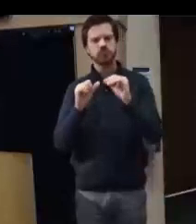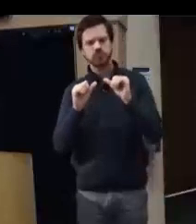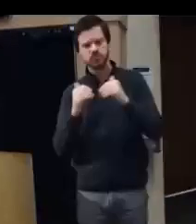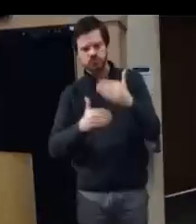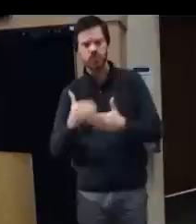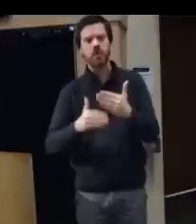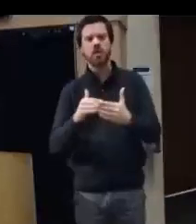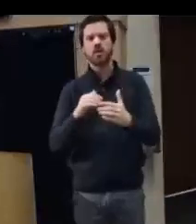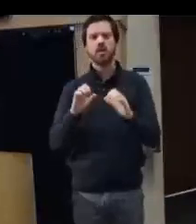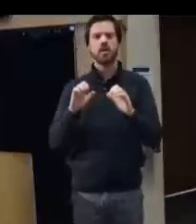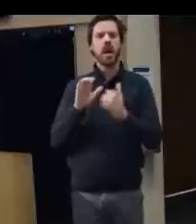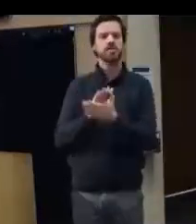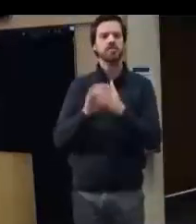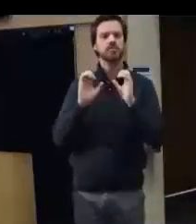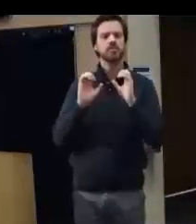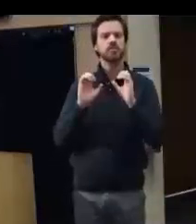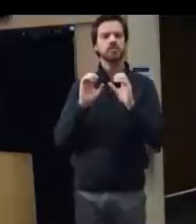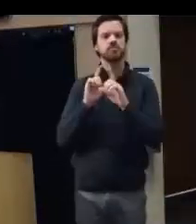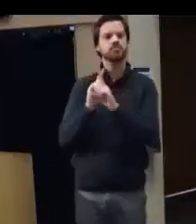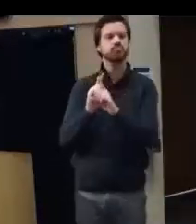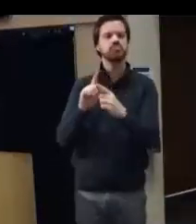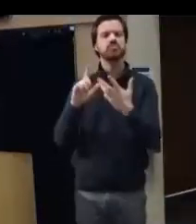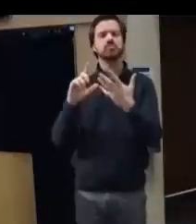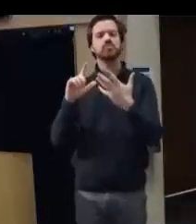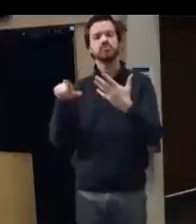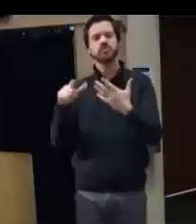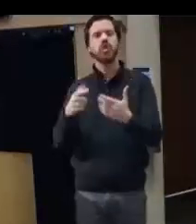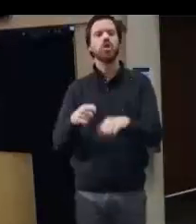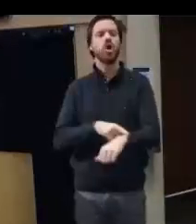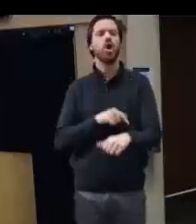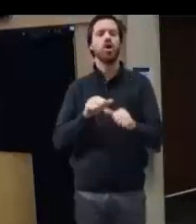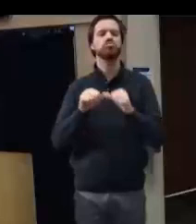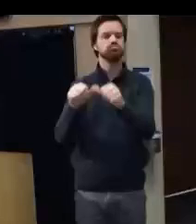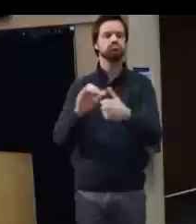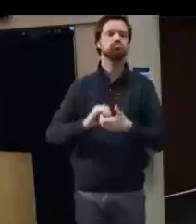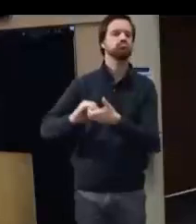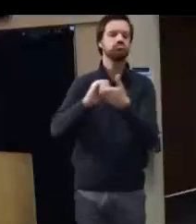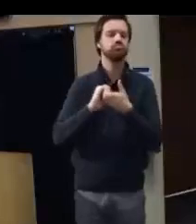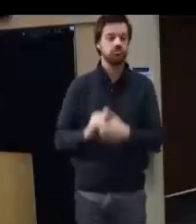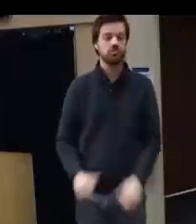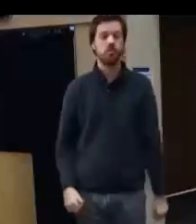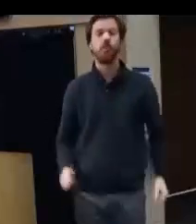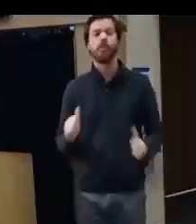com commitments in mentorship and research with longstanding collaborators um given her dedication